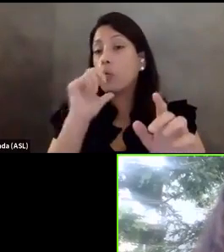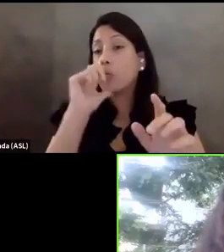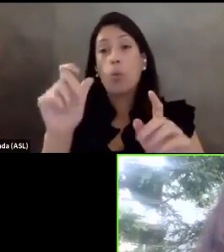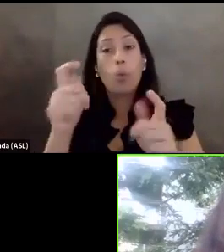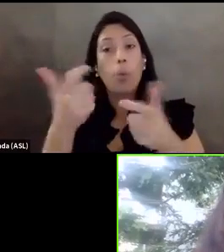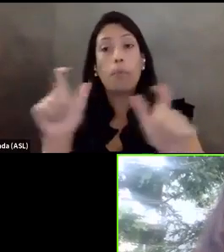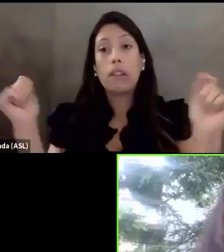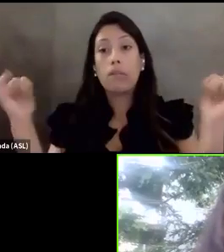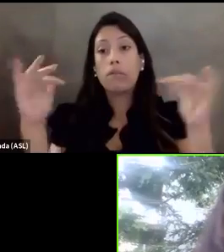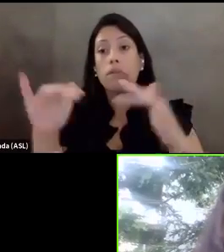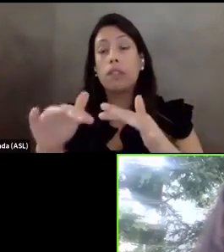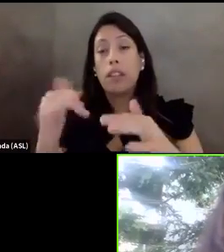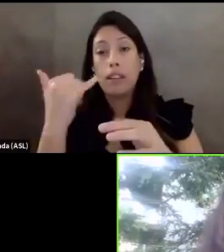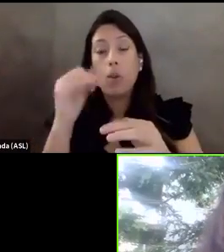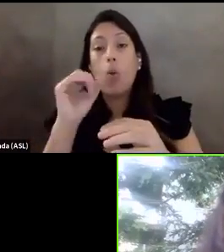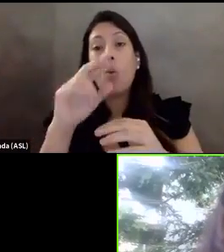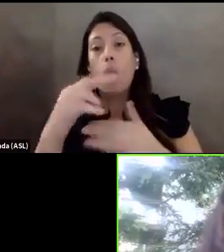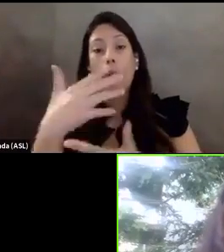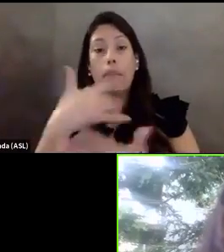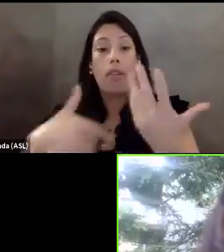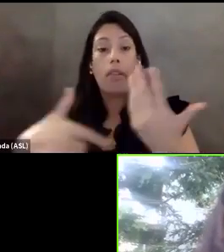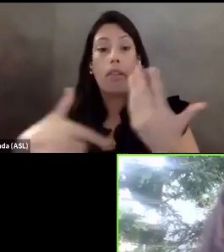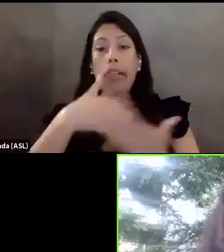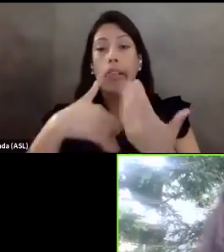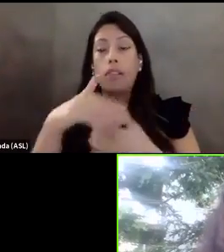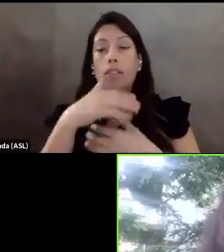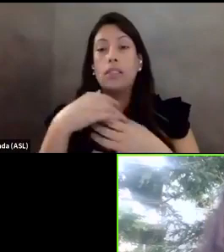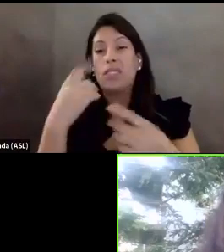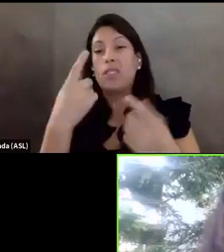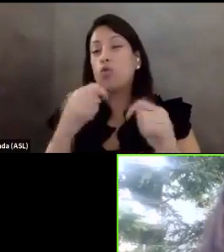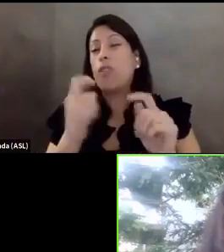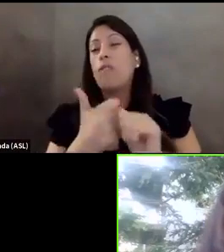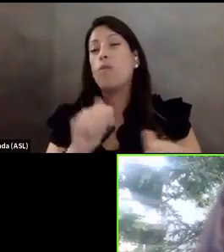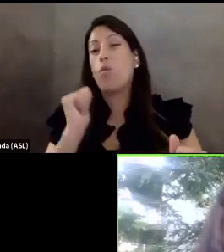of people or any gatherings, really, if you can help it outside of your household.